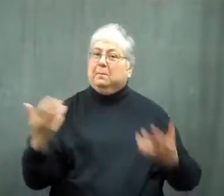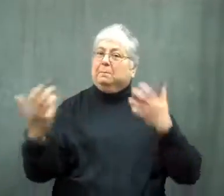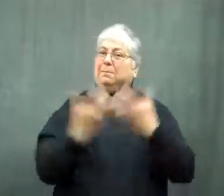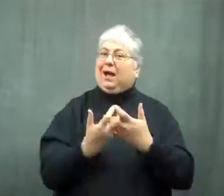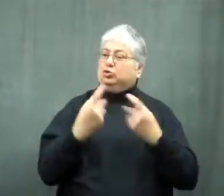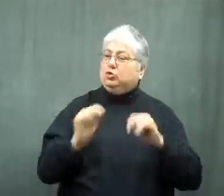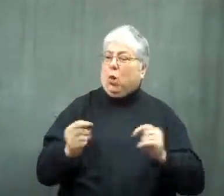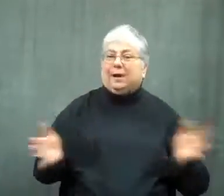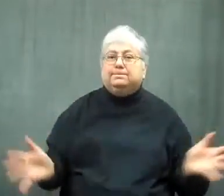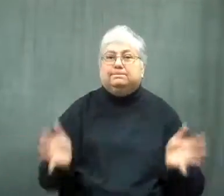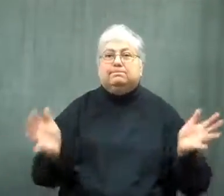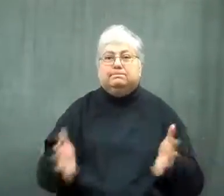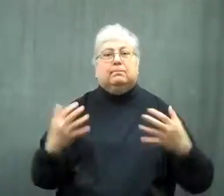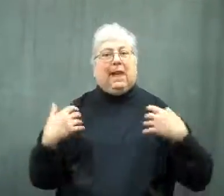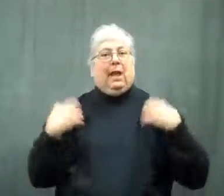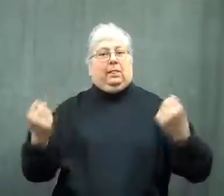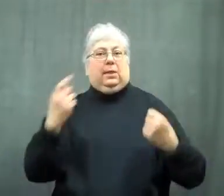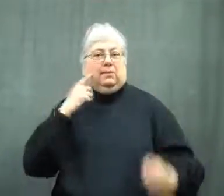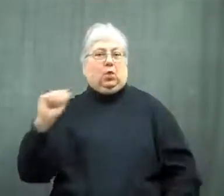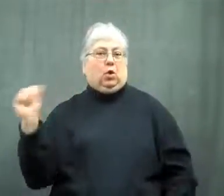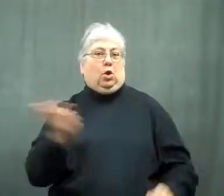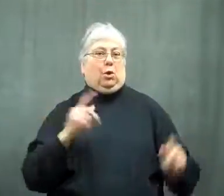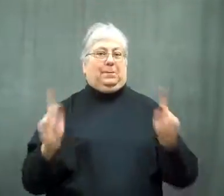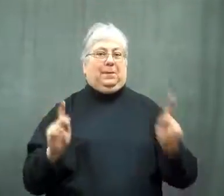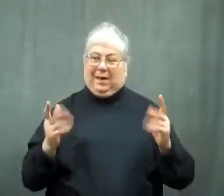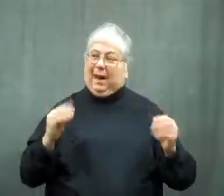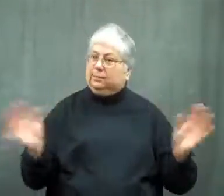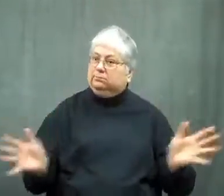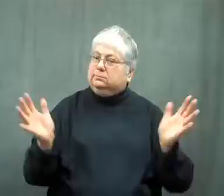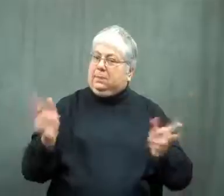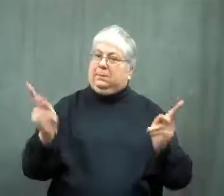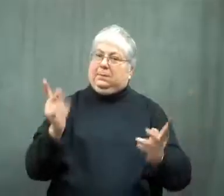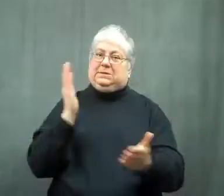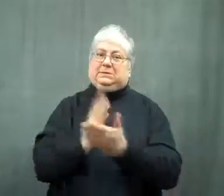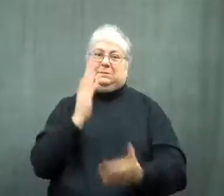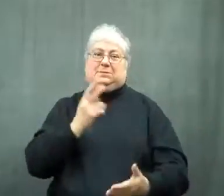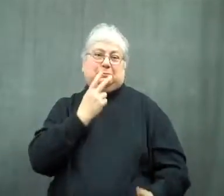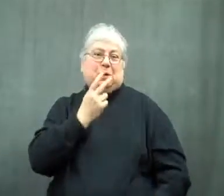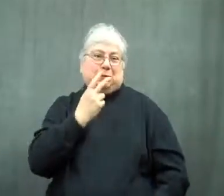That's in keeping with their goal of healthy living and encouraging people to stop smoking.